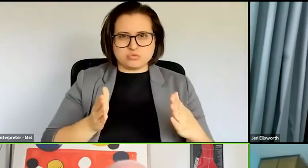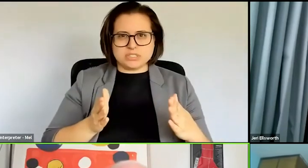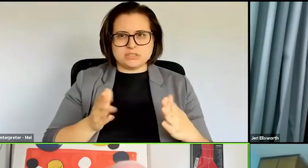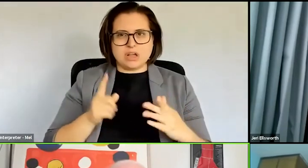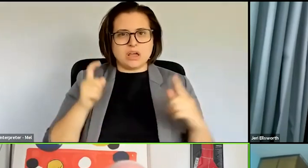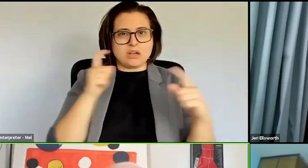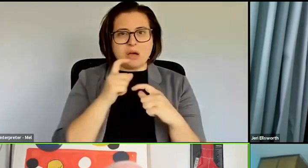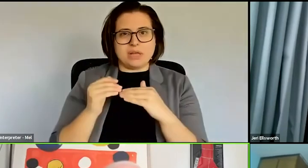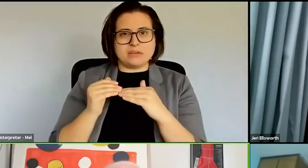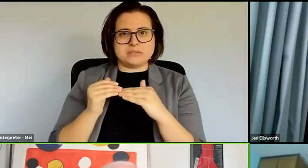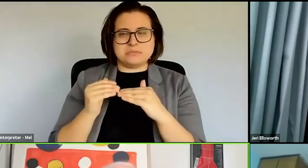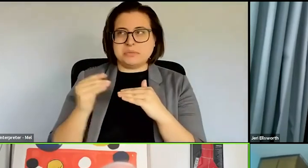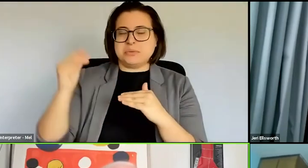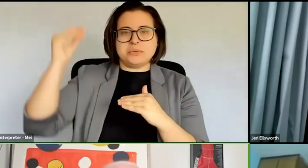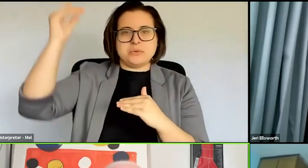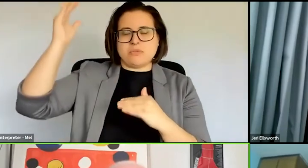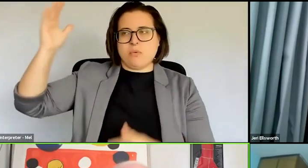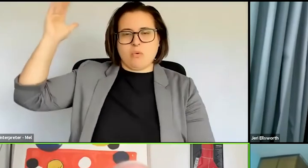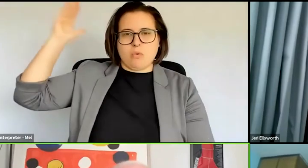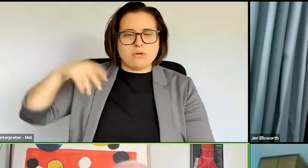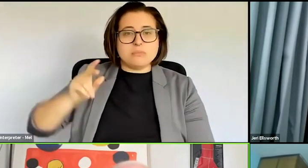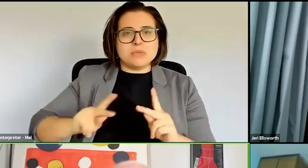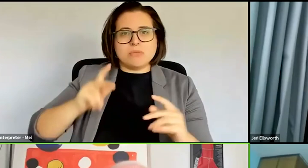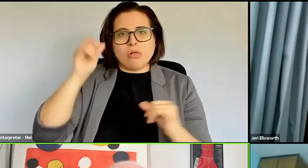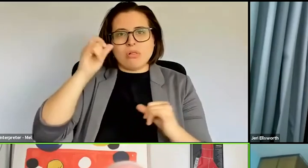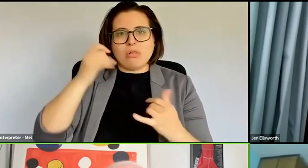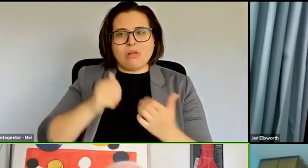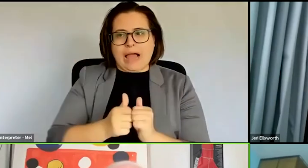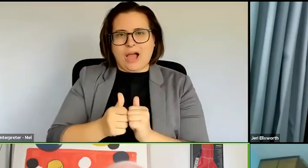time ago. Nobody knows how their computer works, or their cell phone works at all